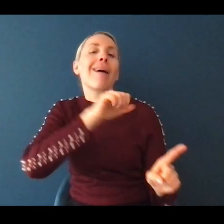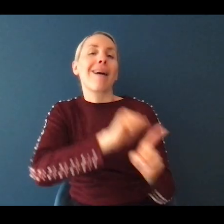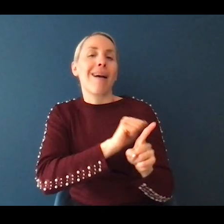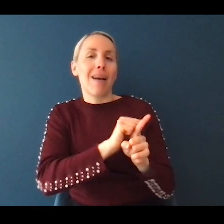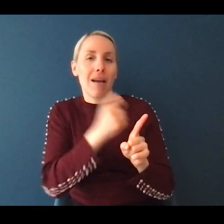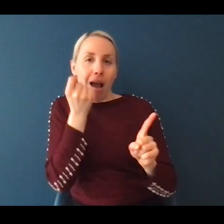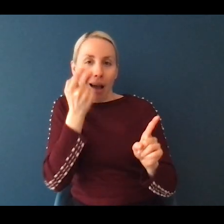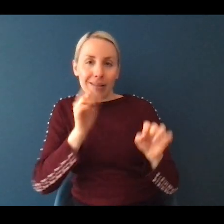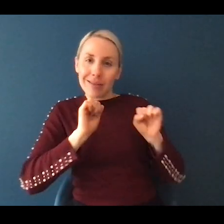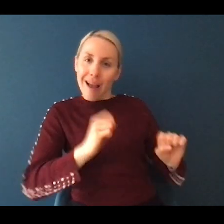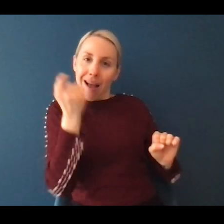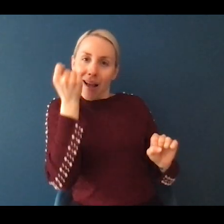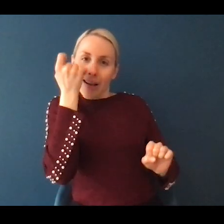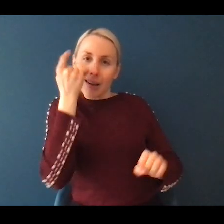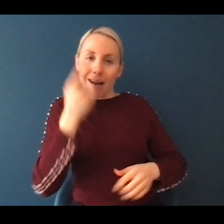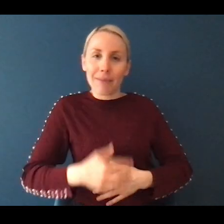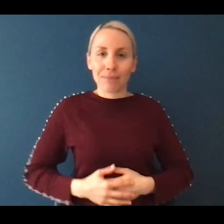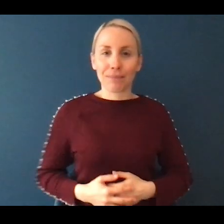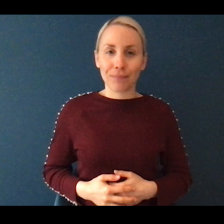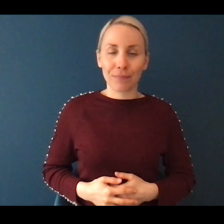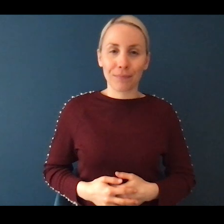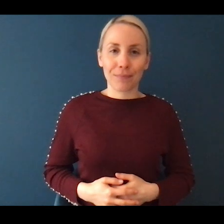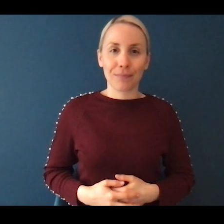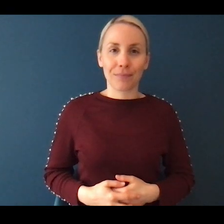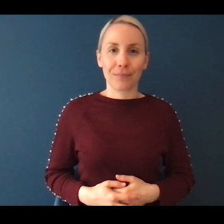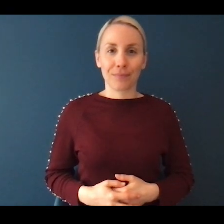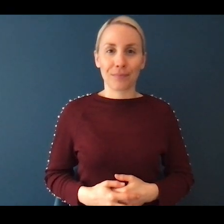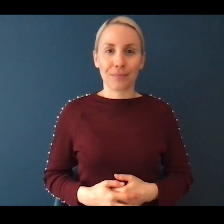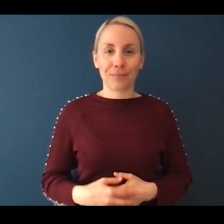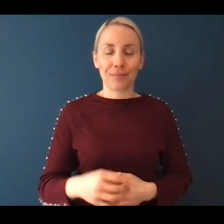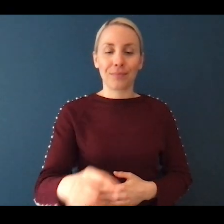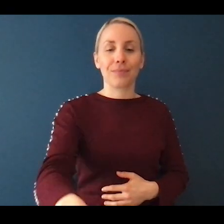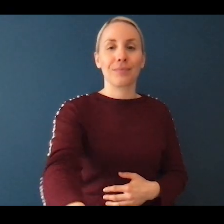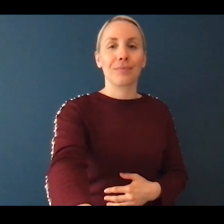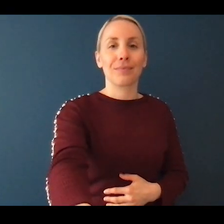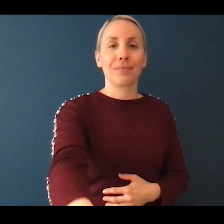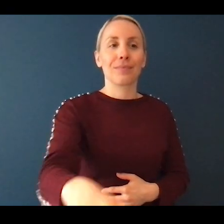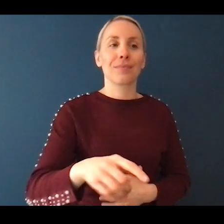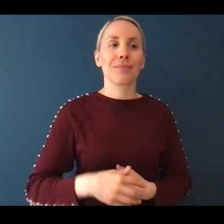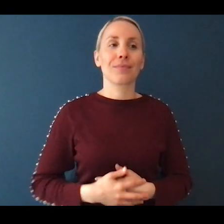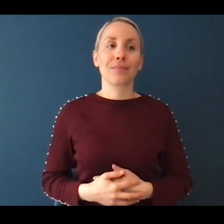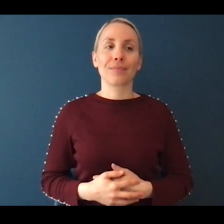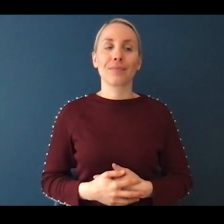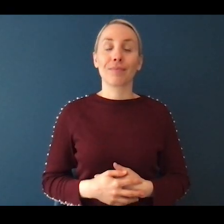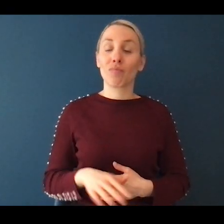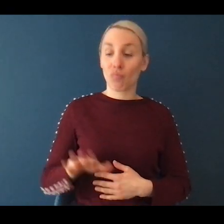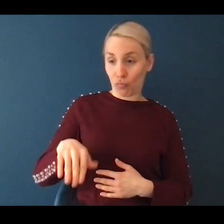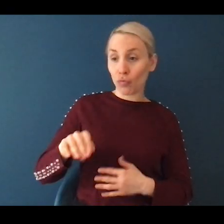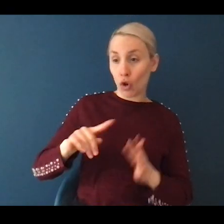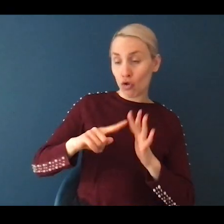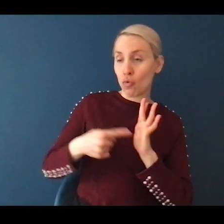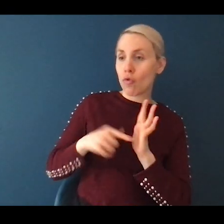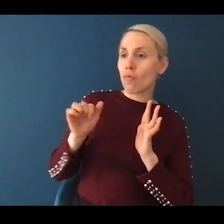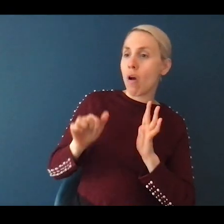also as a panel member you often ask like if you read the statement um you think of